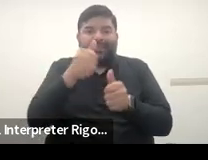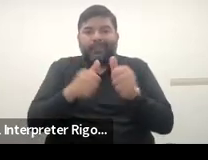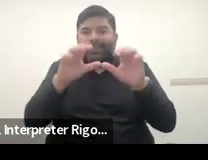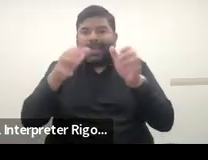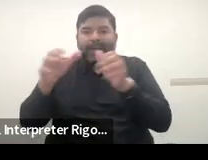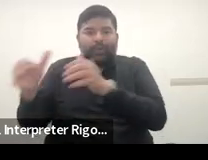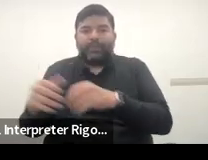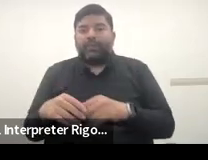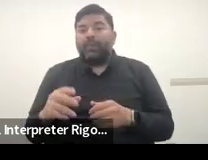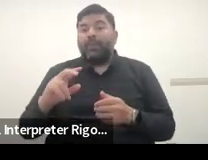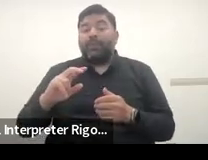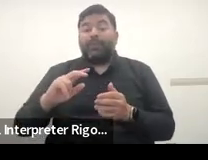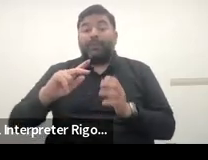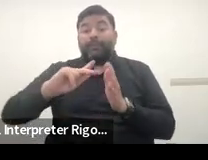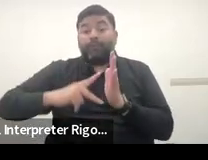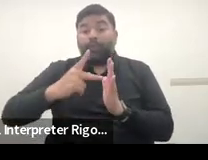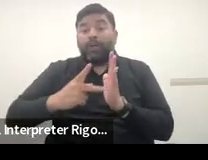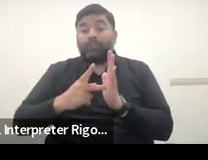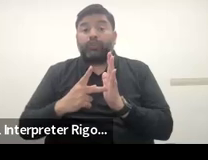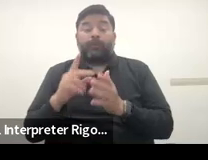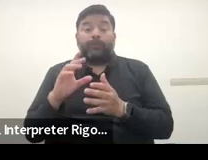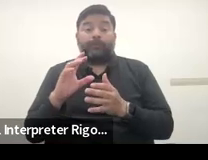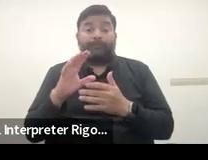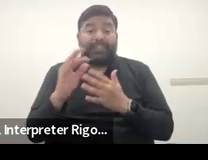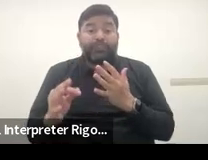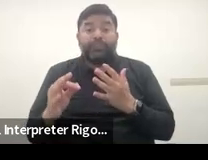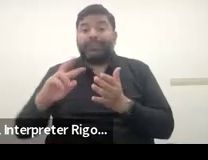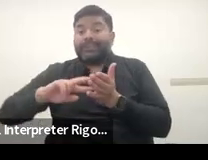The phonological features and semantic features are some of the biggest, as well as translation.